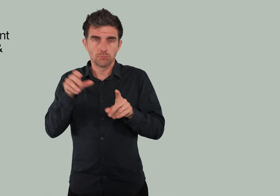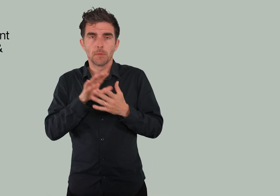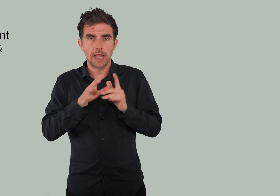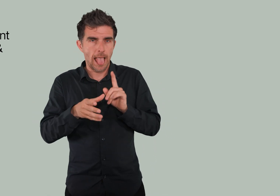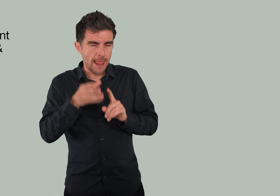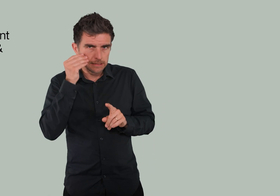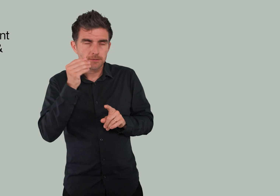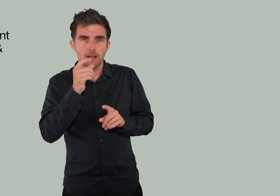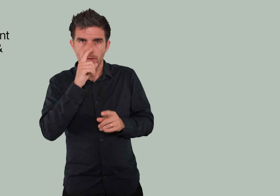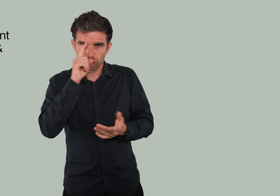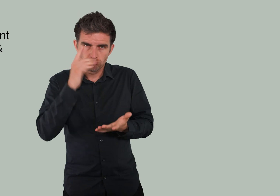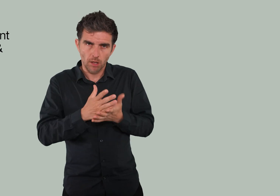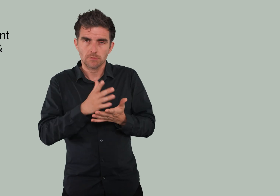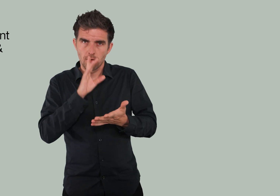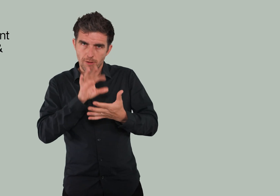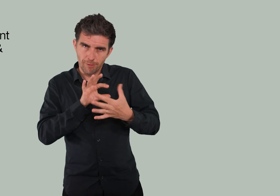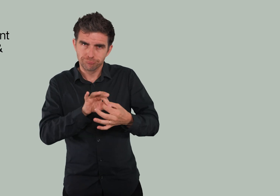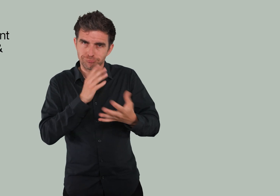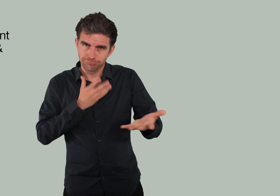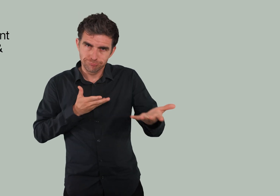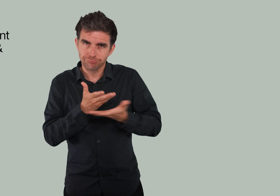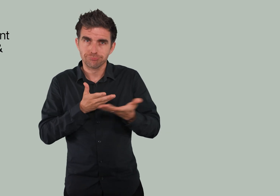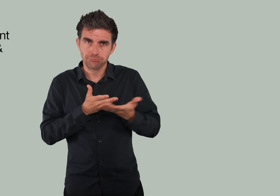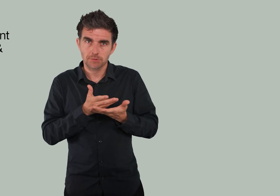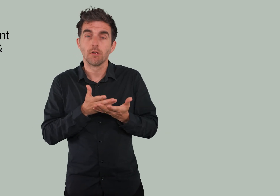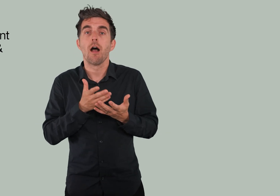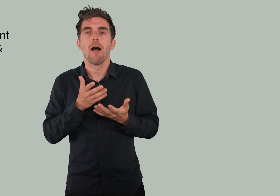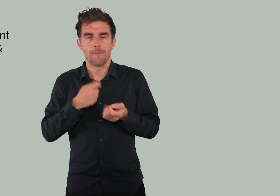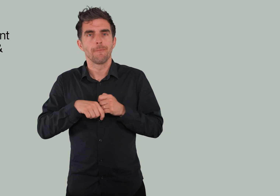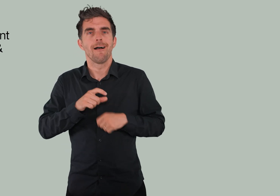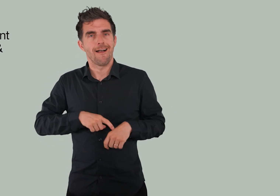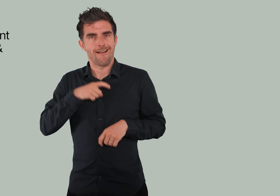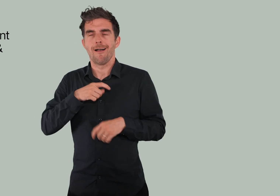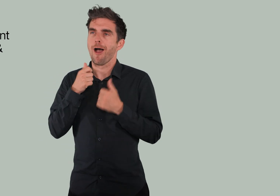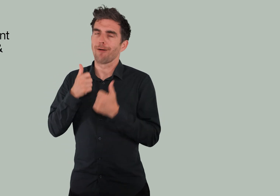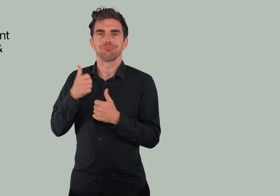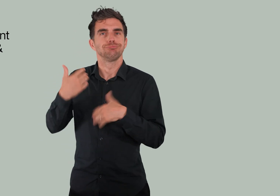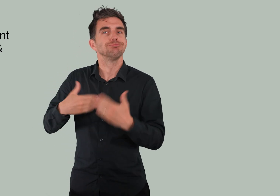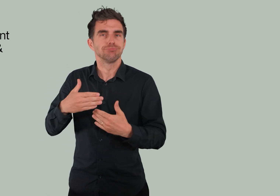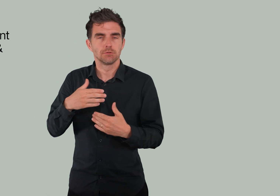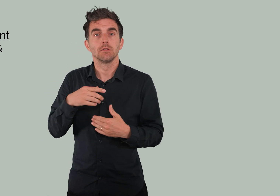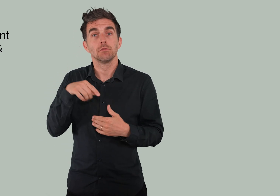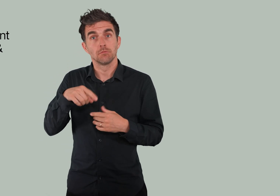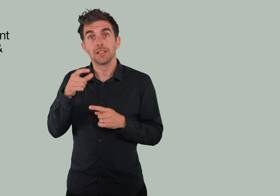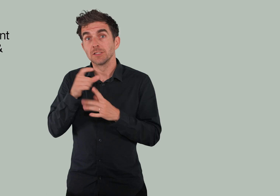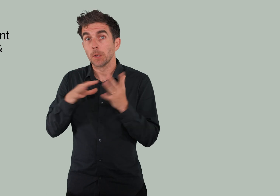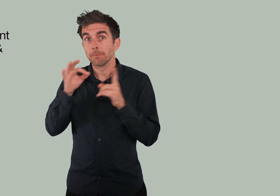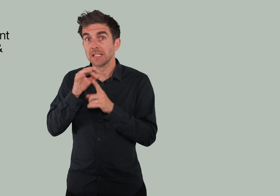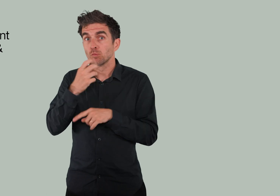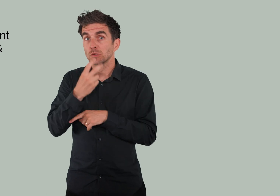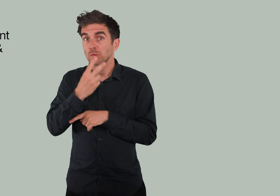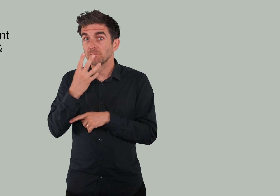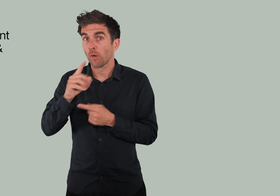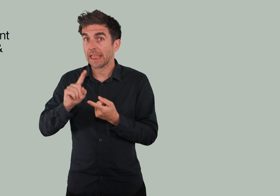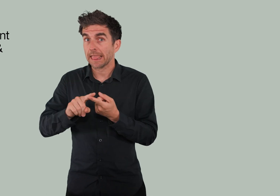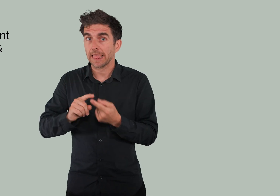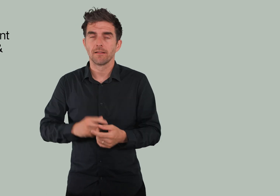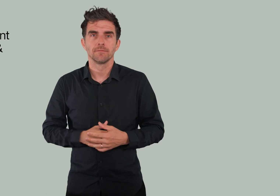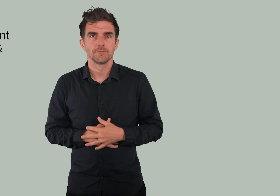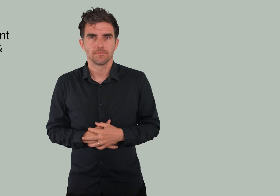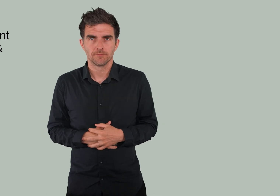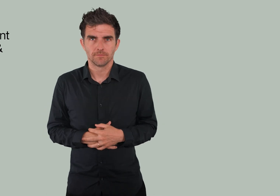listened to builds trust and rapport, which in turn leads to confidence in the process (DWP, 2024e).